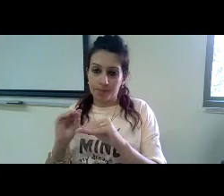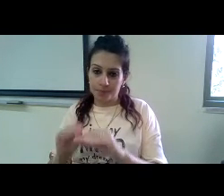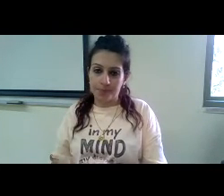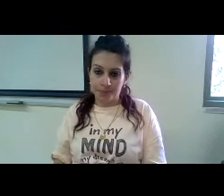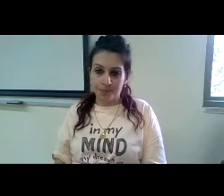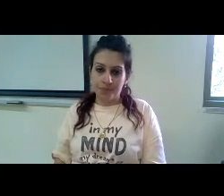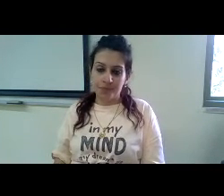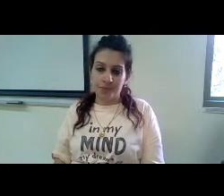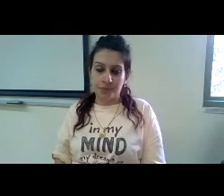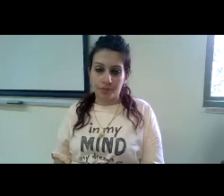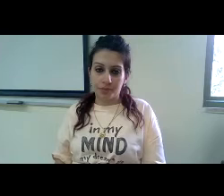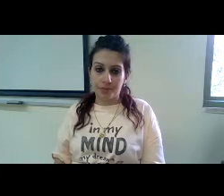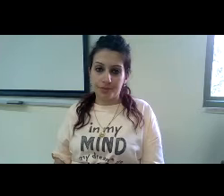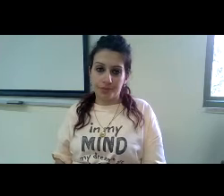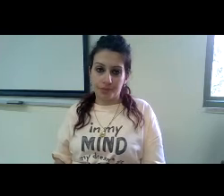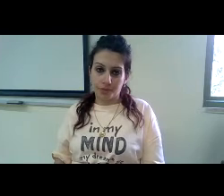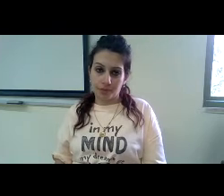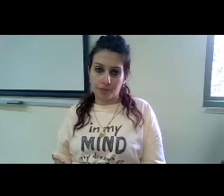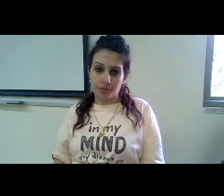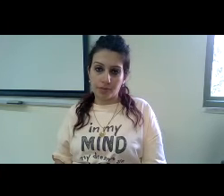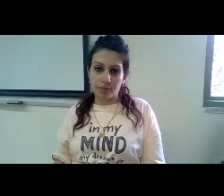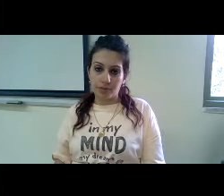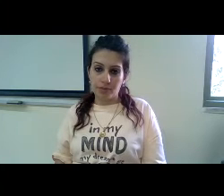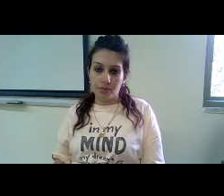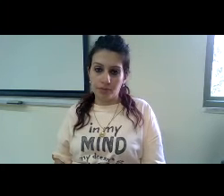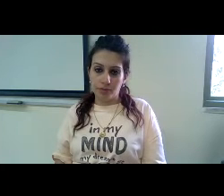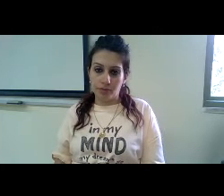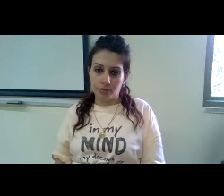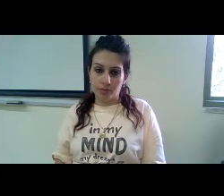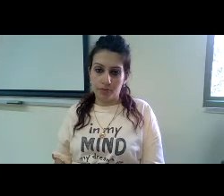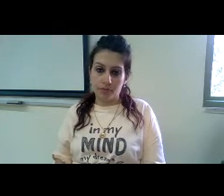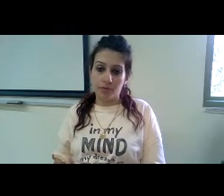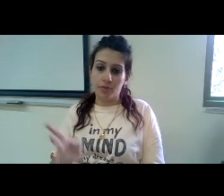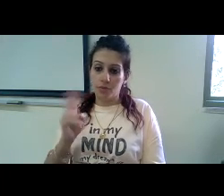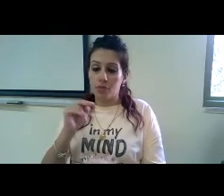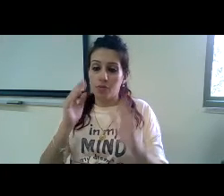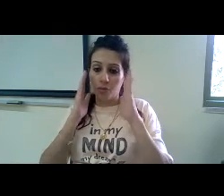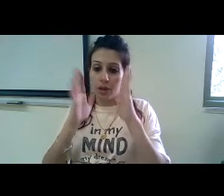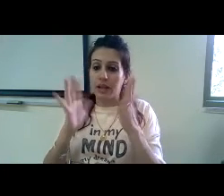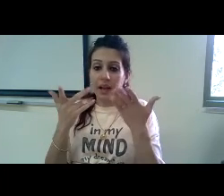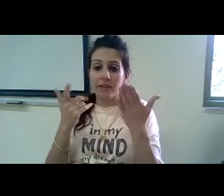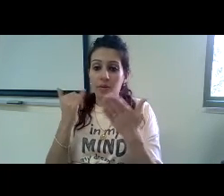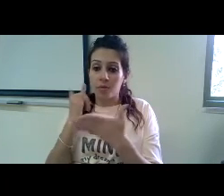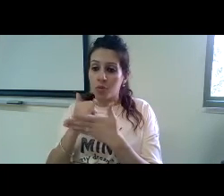So as long as we say like, well, many efforts has been invested to ensure